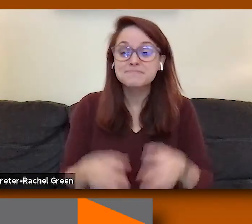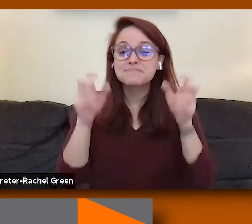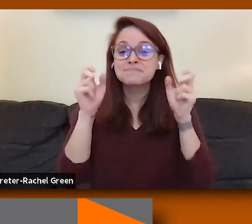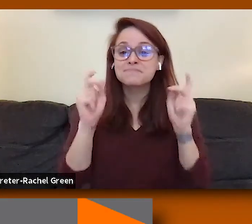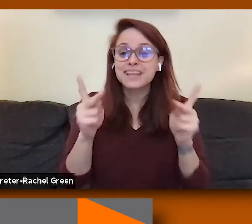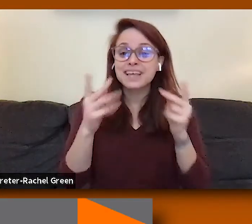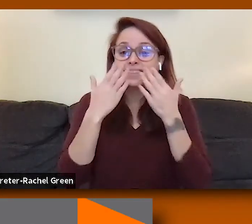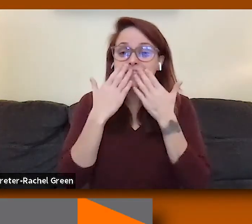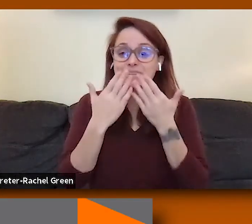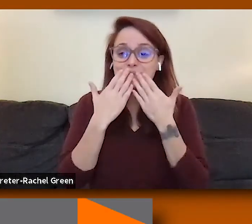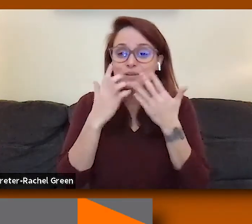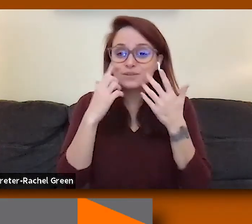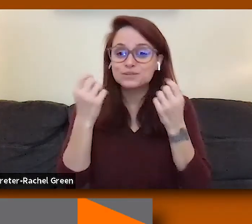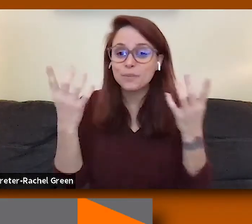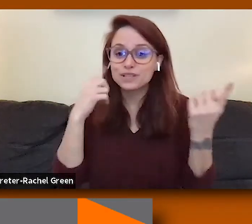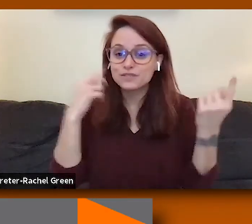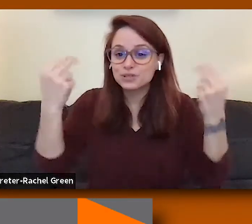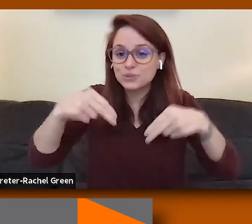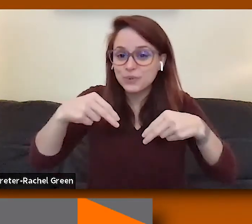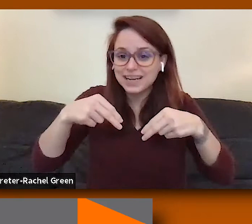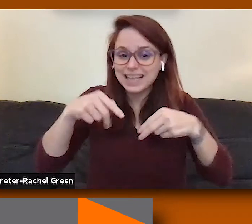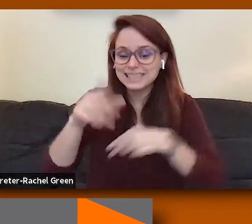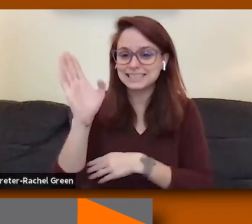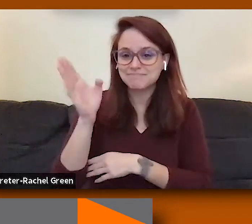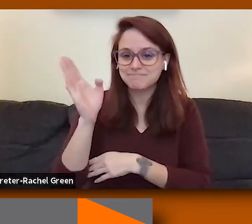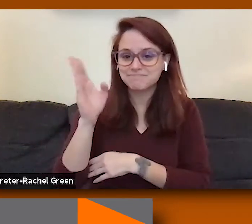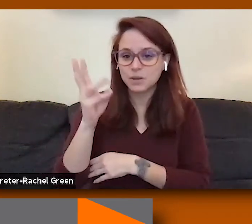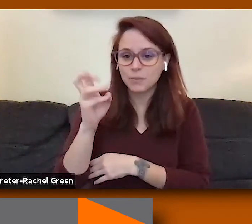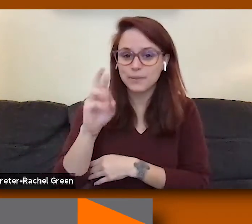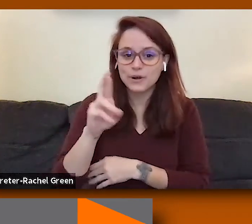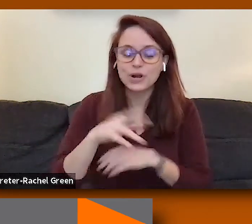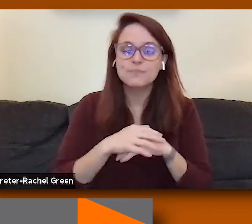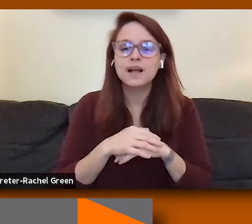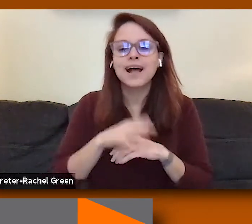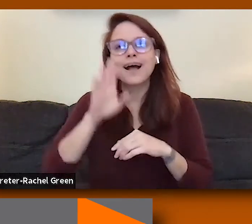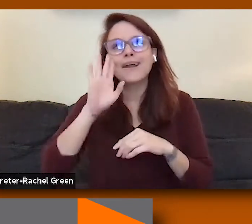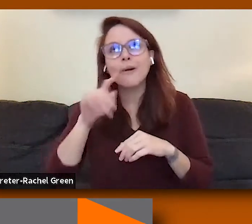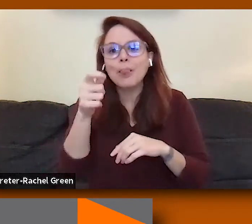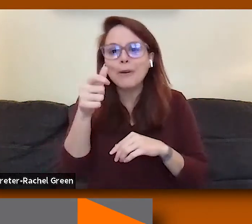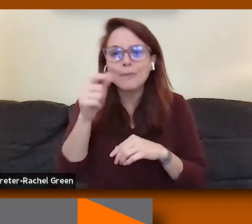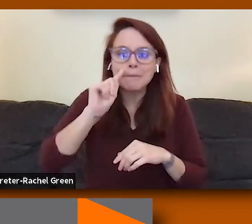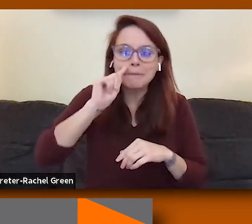OK, thank you again for attending. I know this is kind of a boring topic,